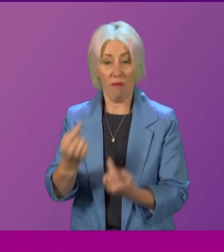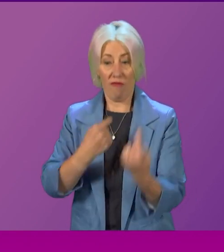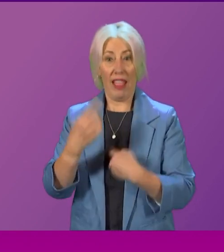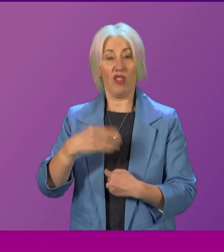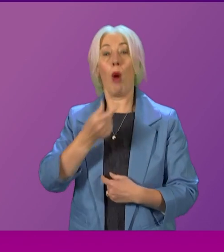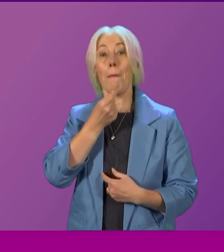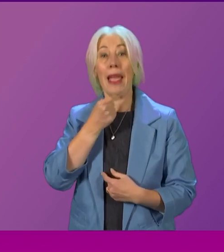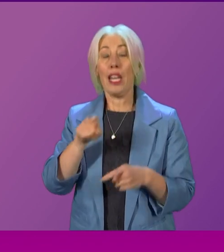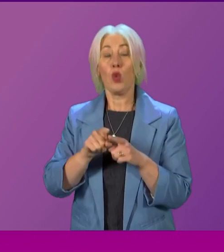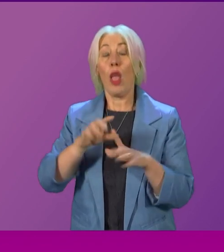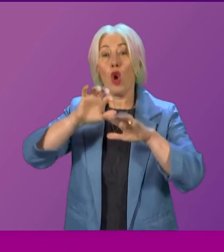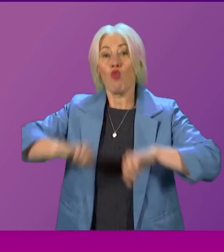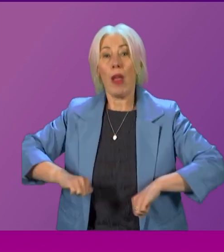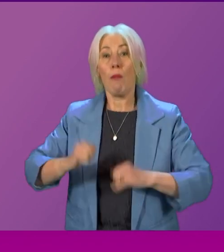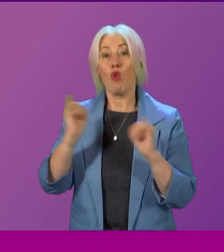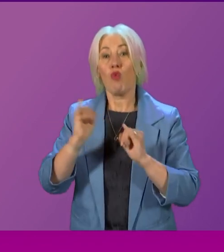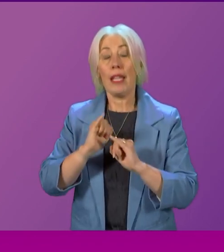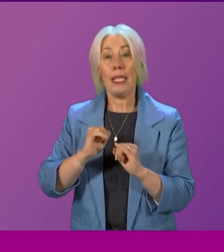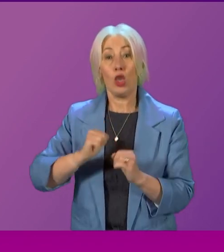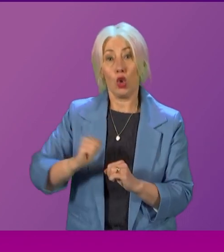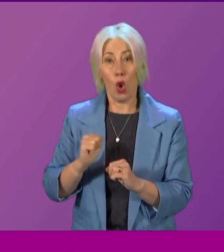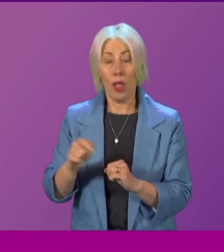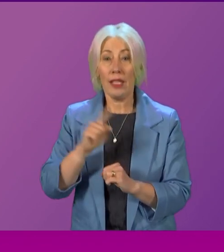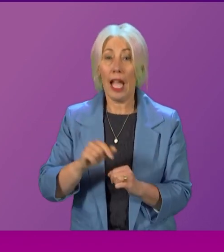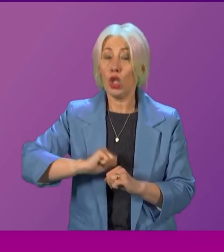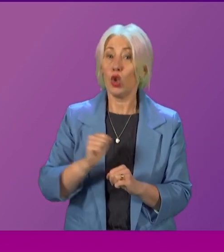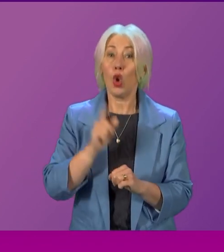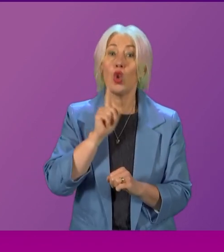Rape Crisis Scotland and Scottish Women’s Aid, have responded, too.